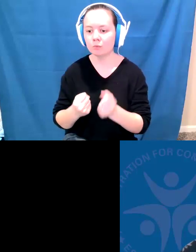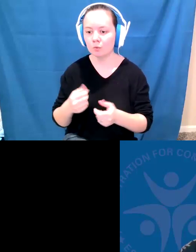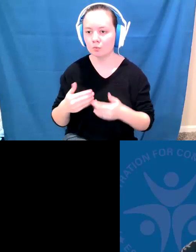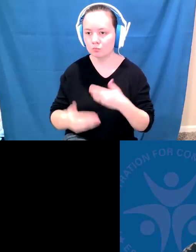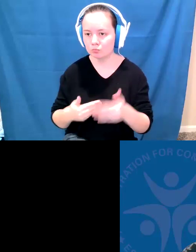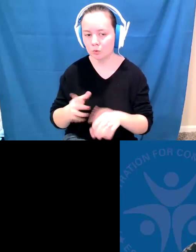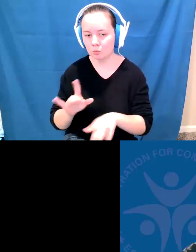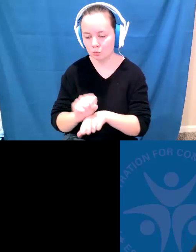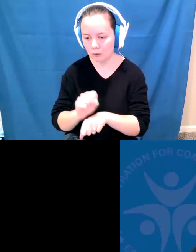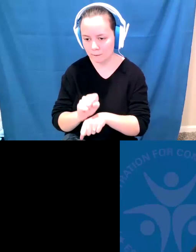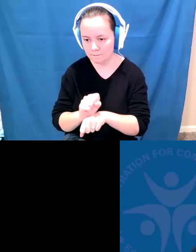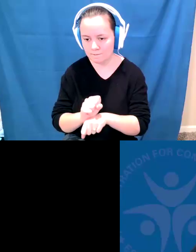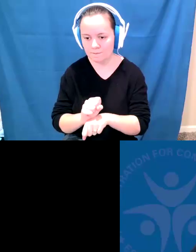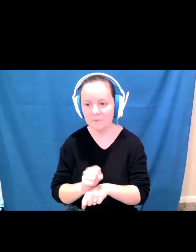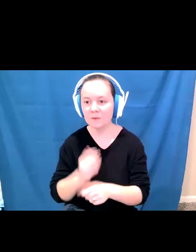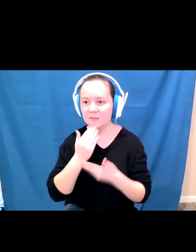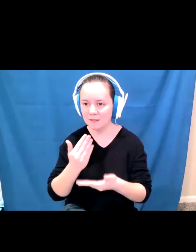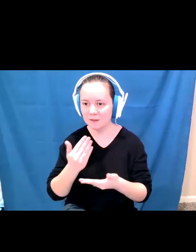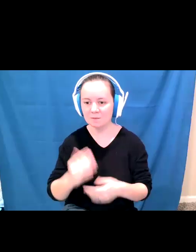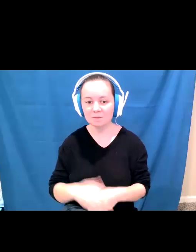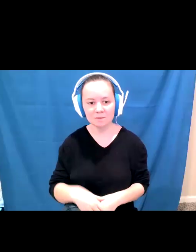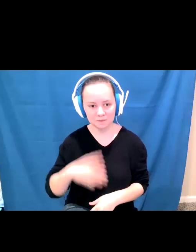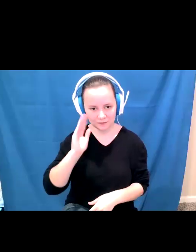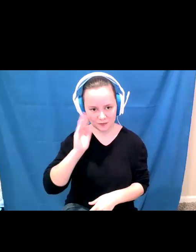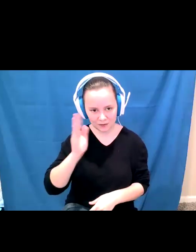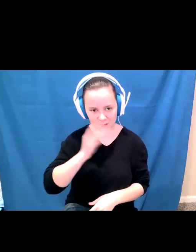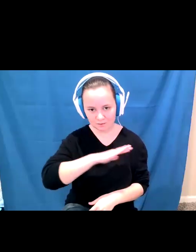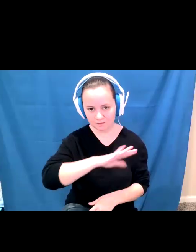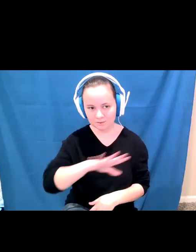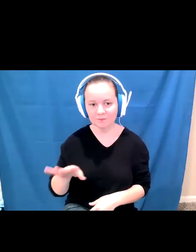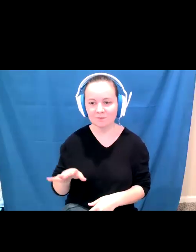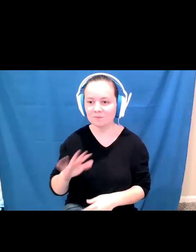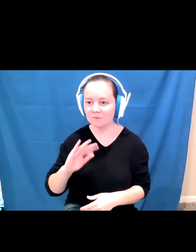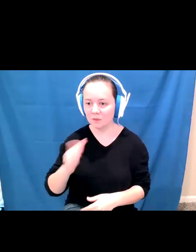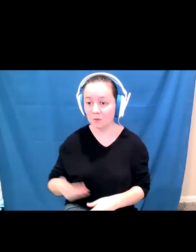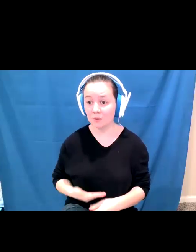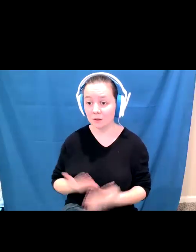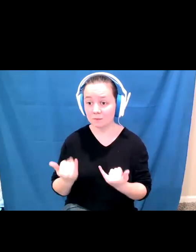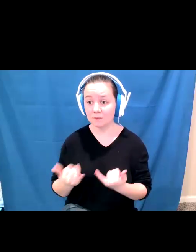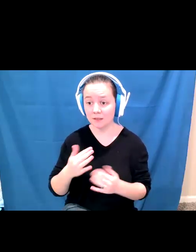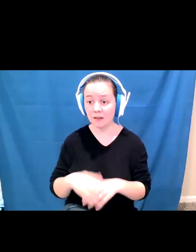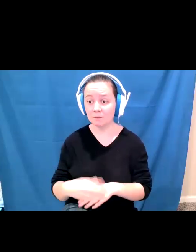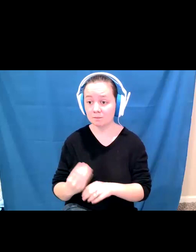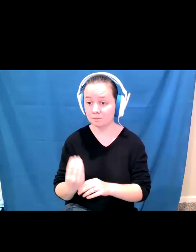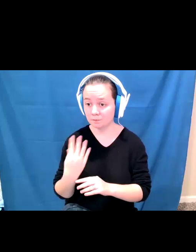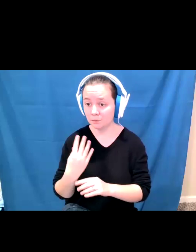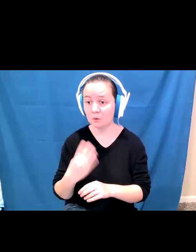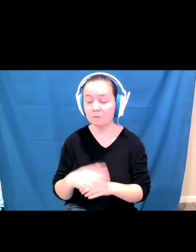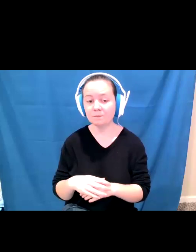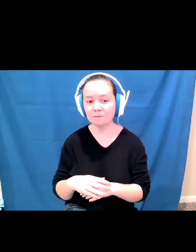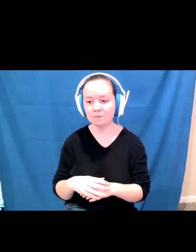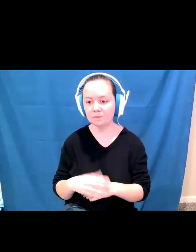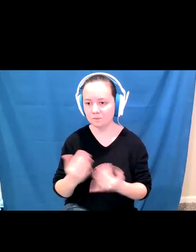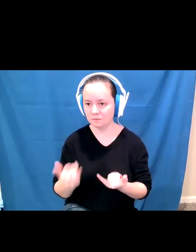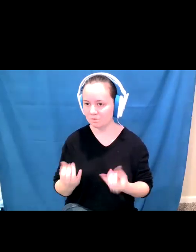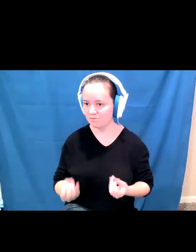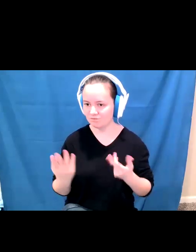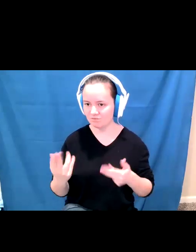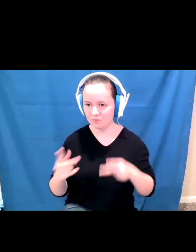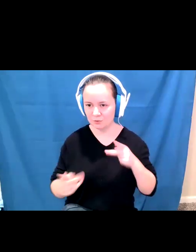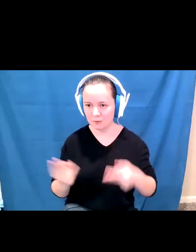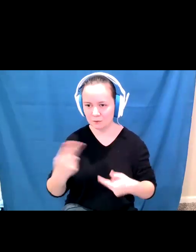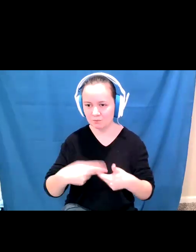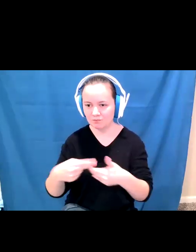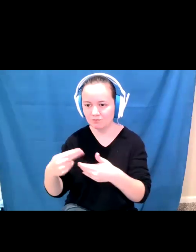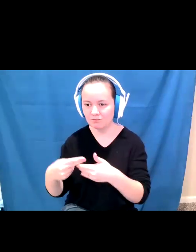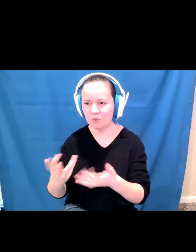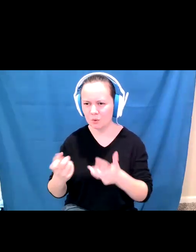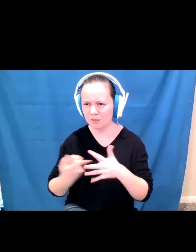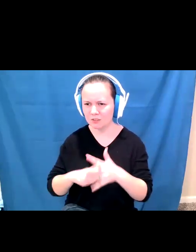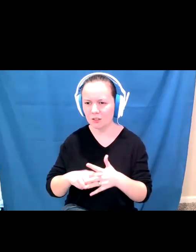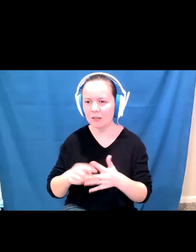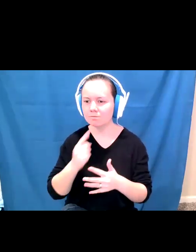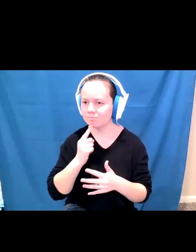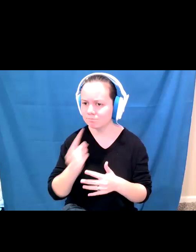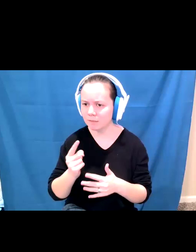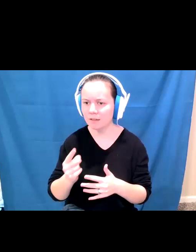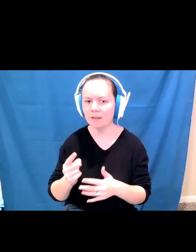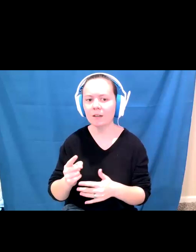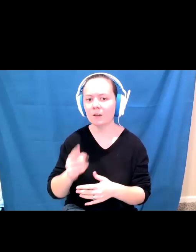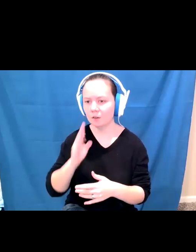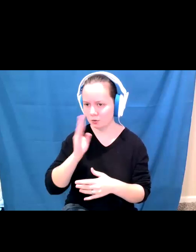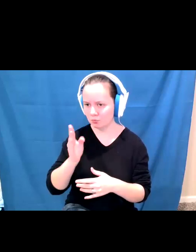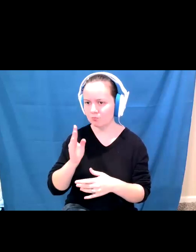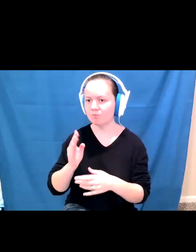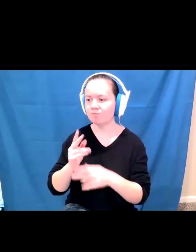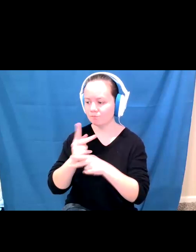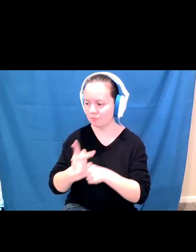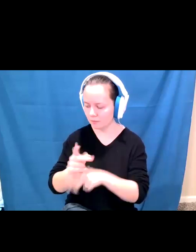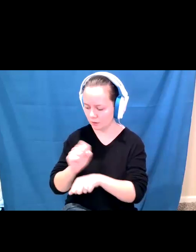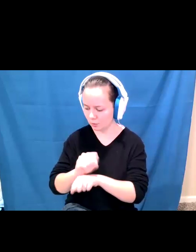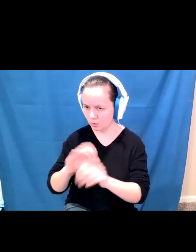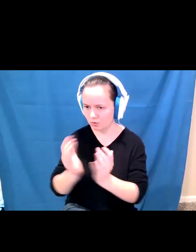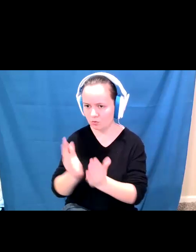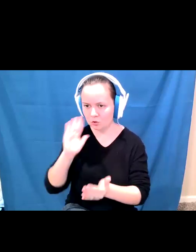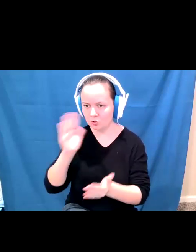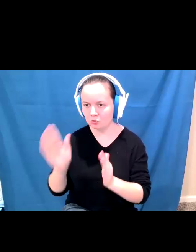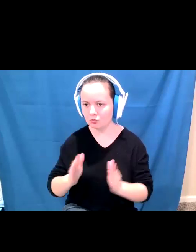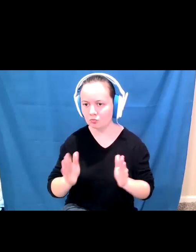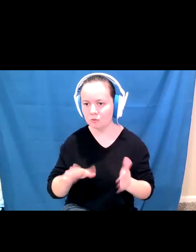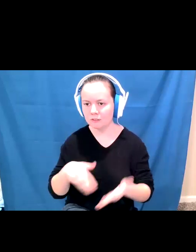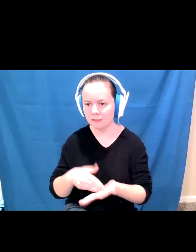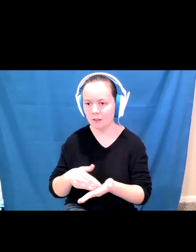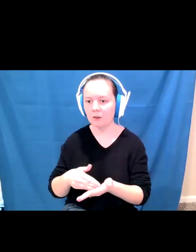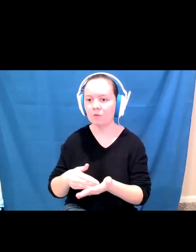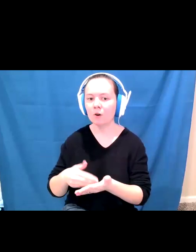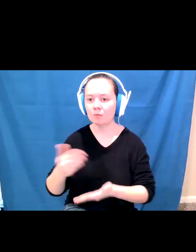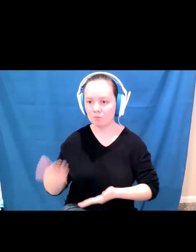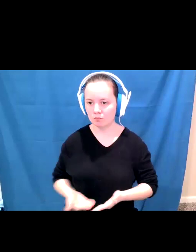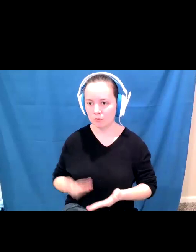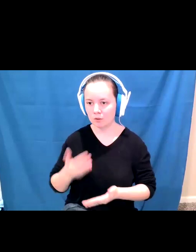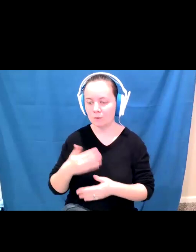Alison Barkoff, ACL: Thank you so much, Ramsey. And hello, everyone, and welcome to today's call. Thank you so much for participating. I really want to start by thanking the Direct Care Workforce Strategies Center for hosting this call. As Ramsey mentioned, the Strategies Center is funded